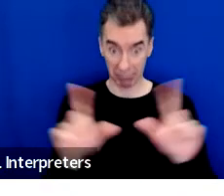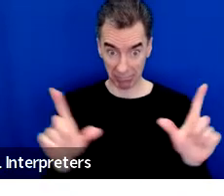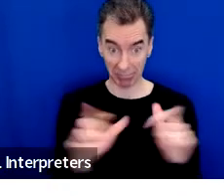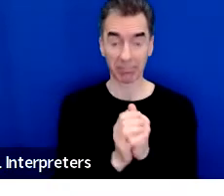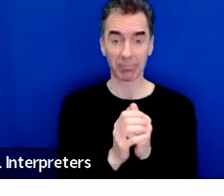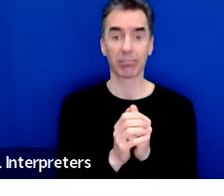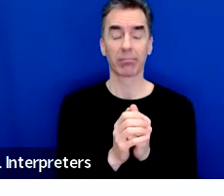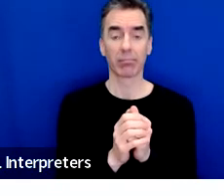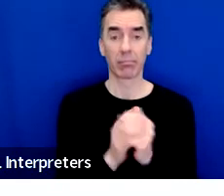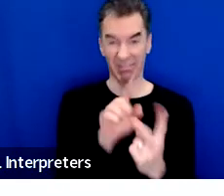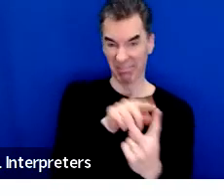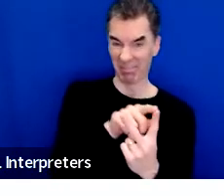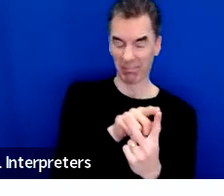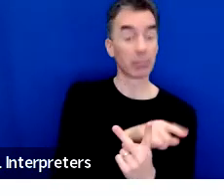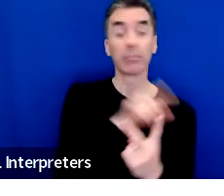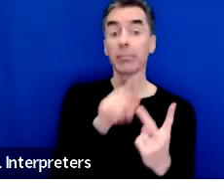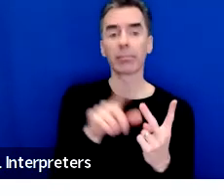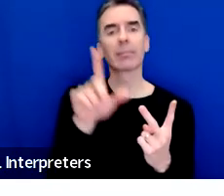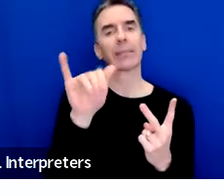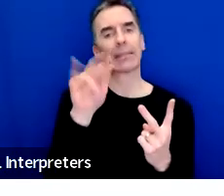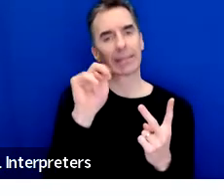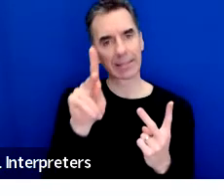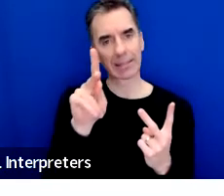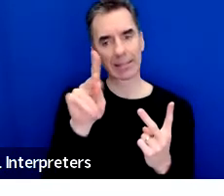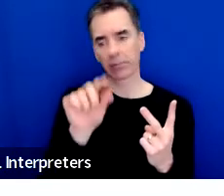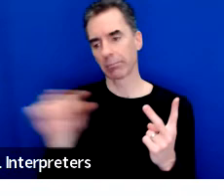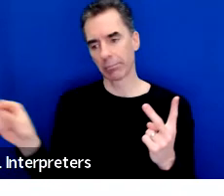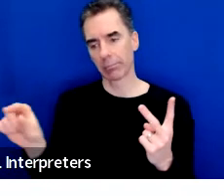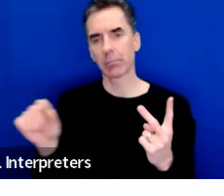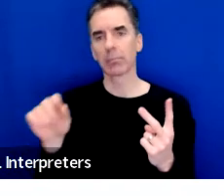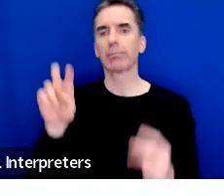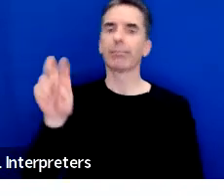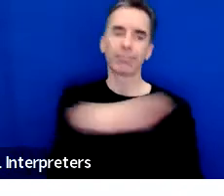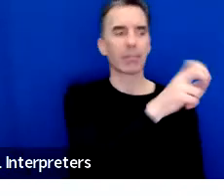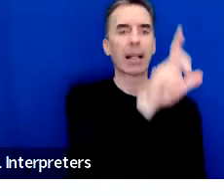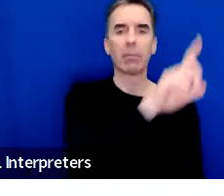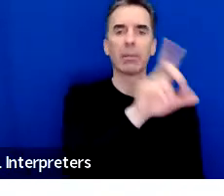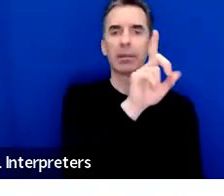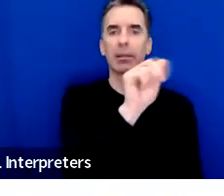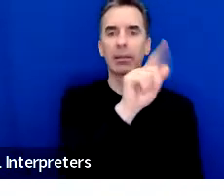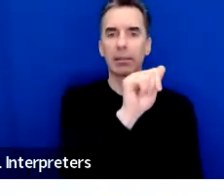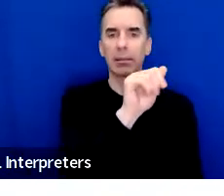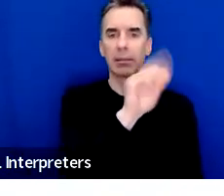I also provide the link to the chapter in the library database and this could just be,